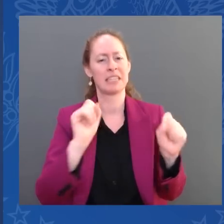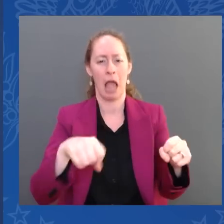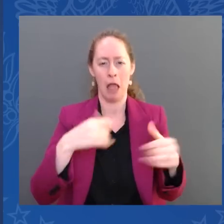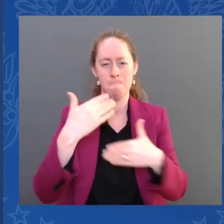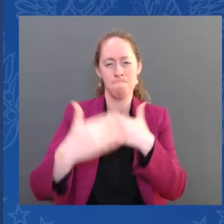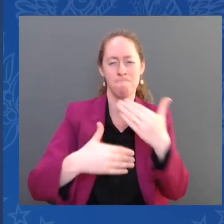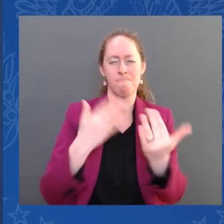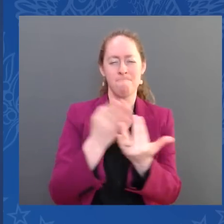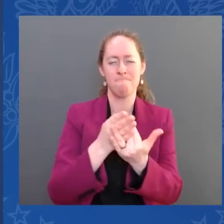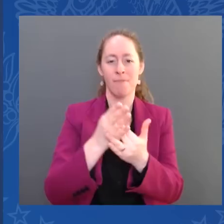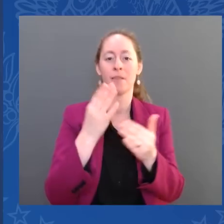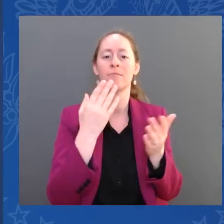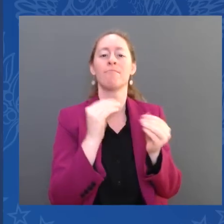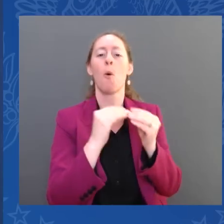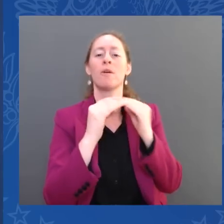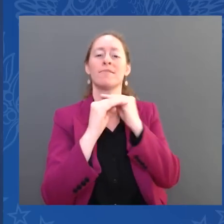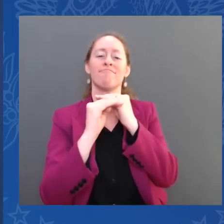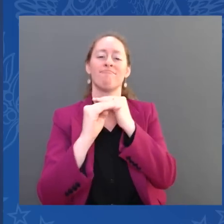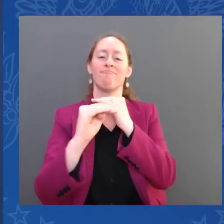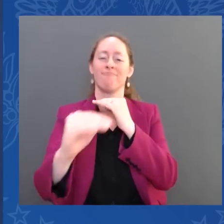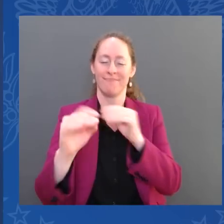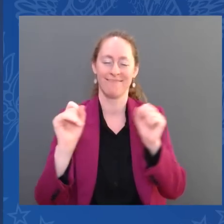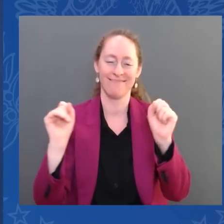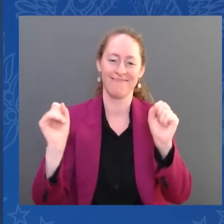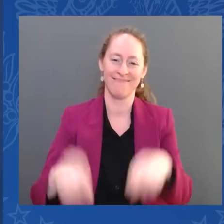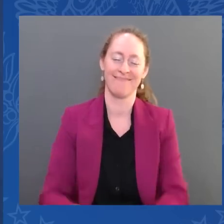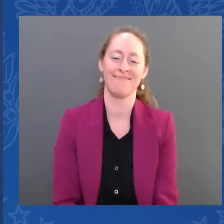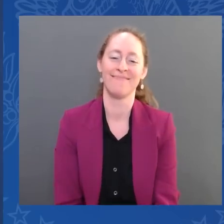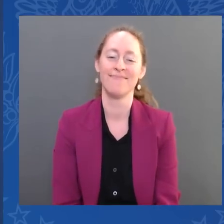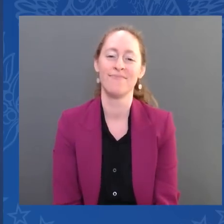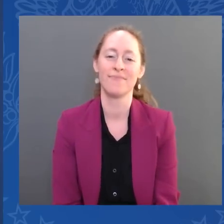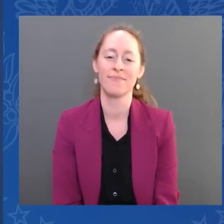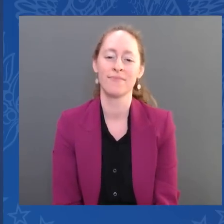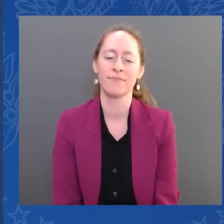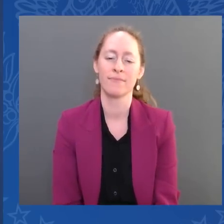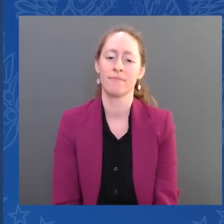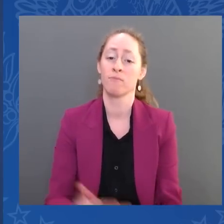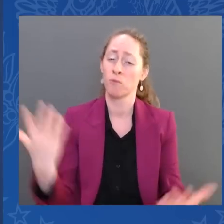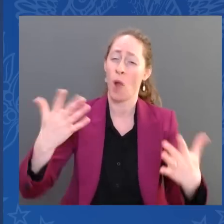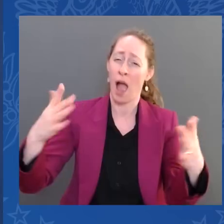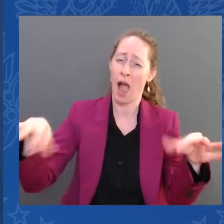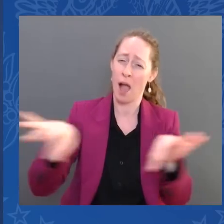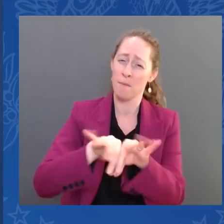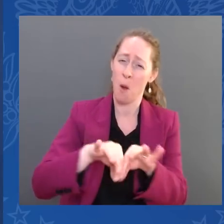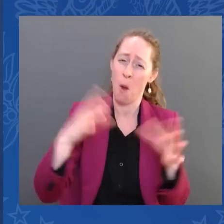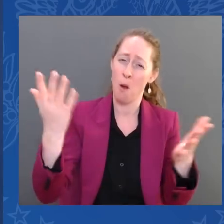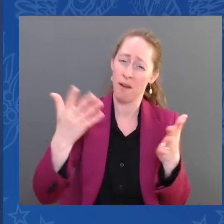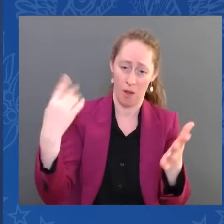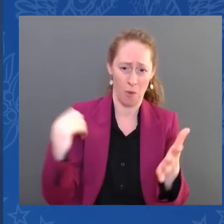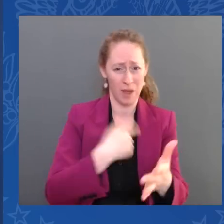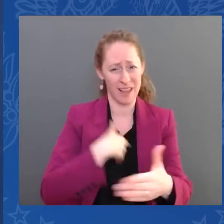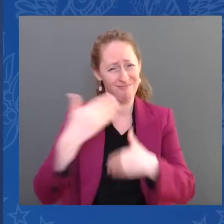Let's build on the extraordinary progress we've made. And let's continue to build this economy from the bottom up and the middle out.